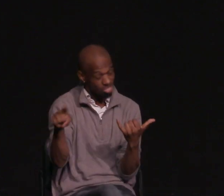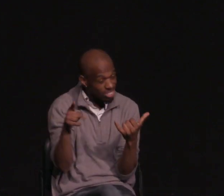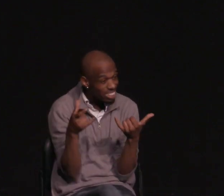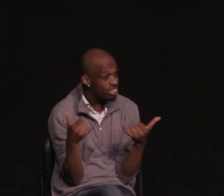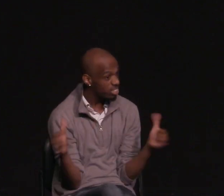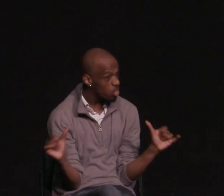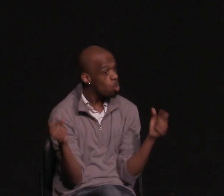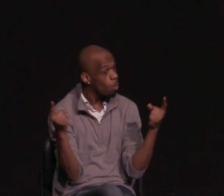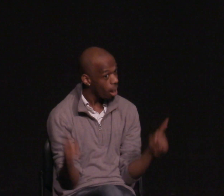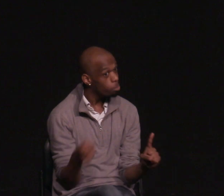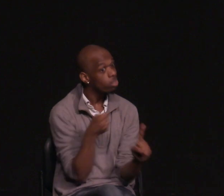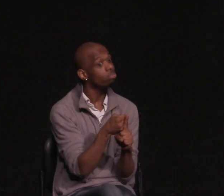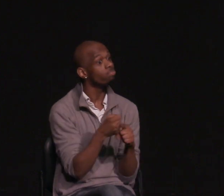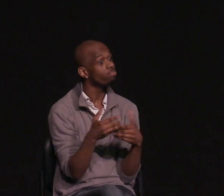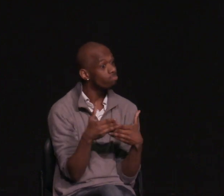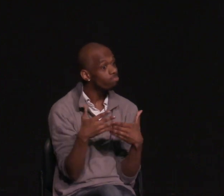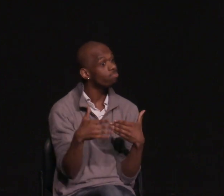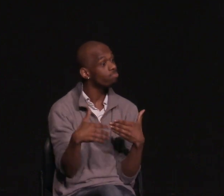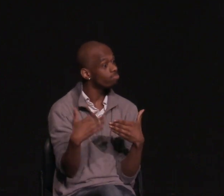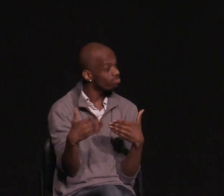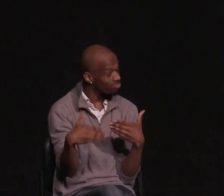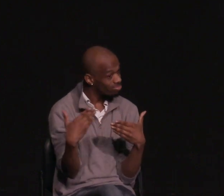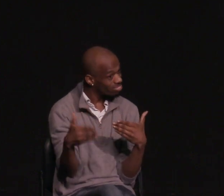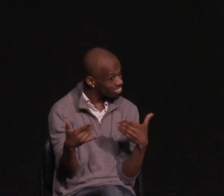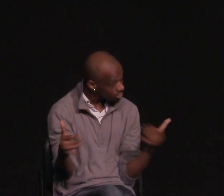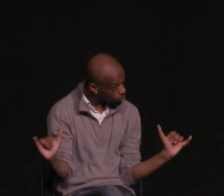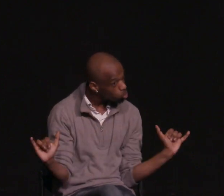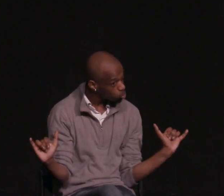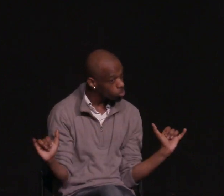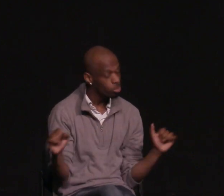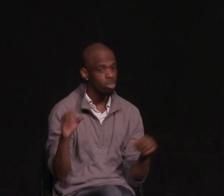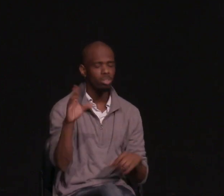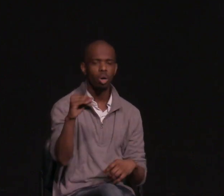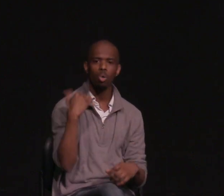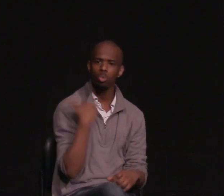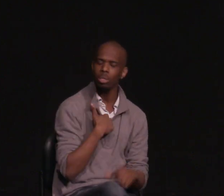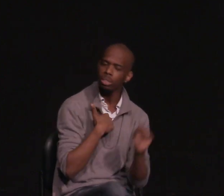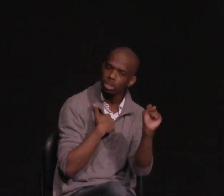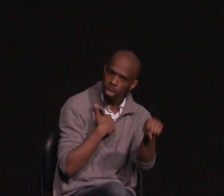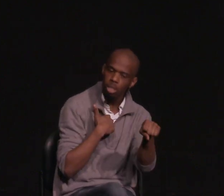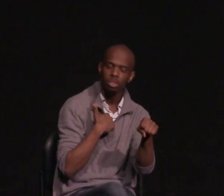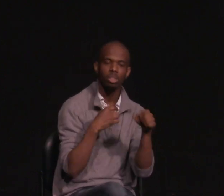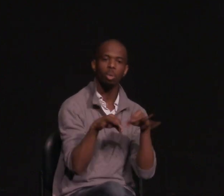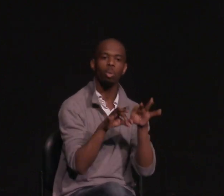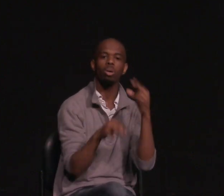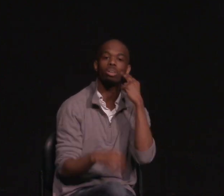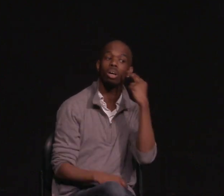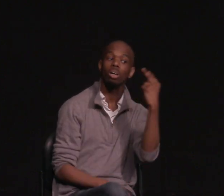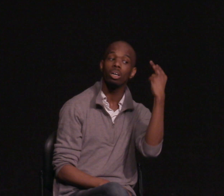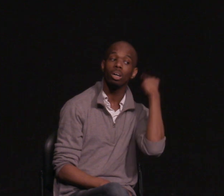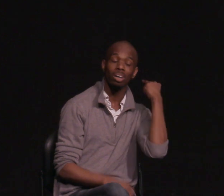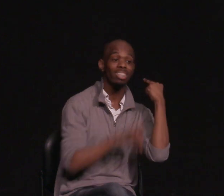important for us not just to be thinking about the past, but how can we address these current injustices that I think